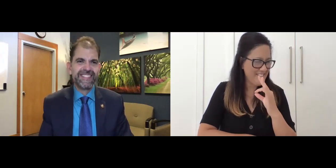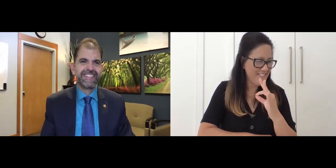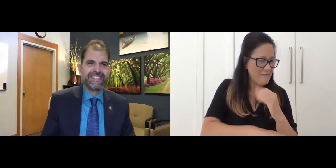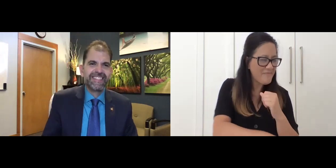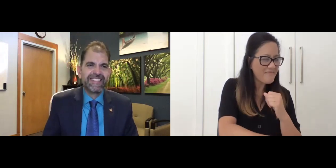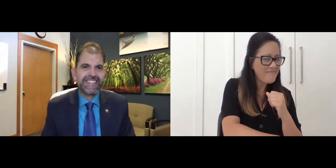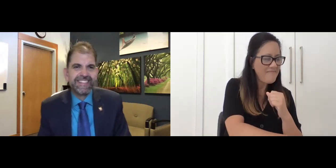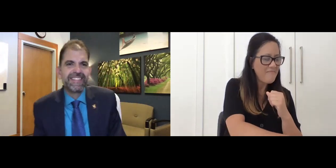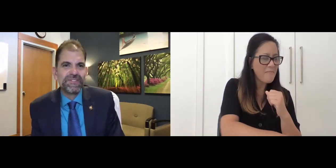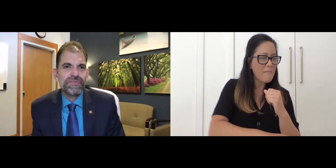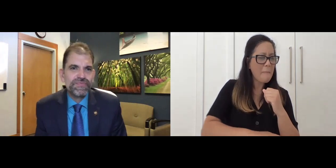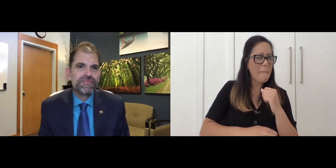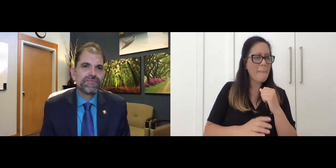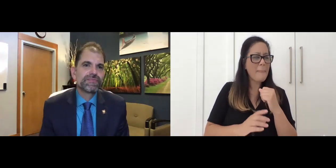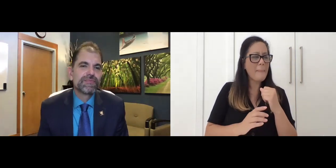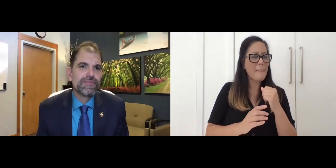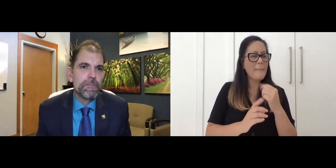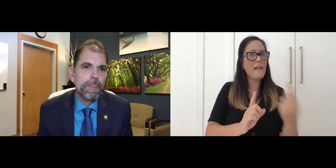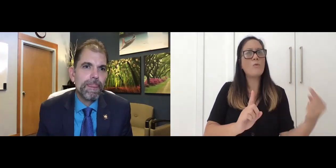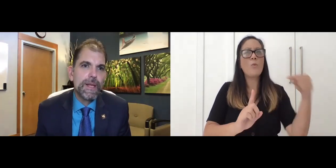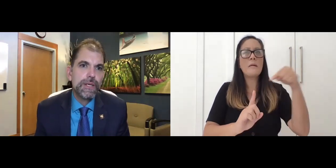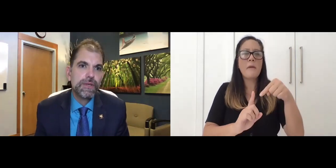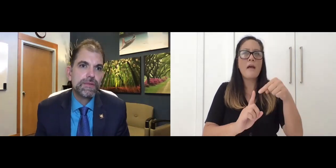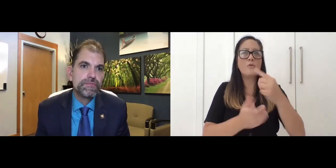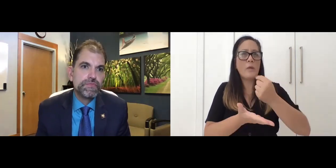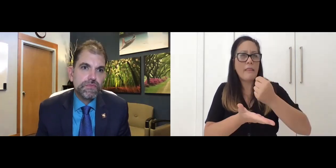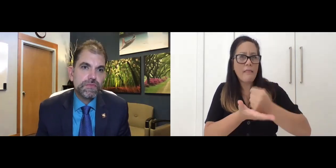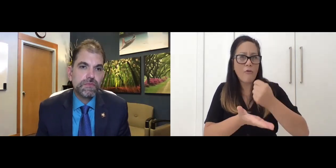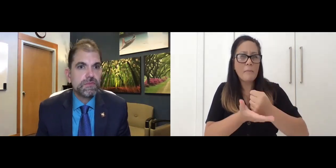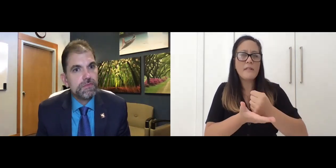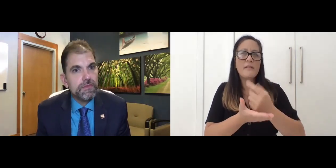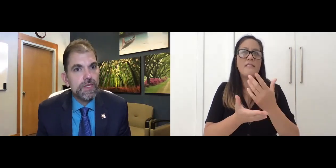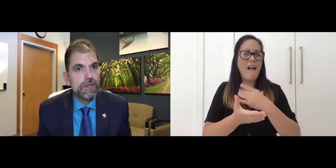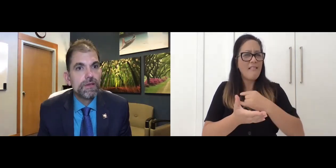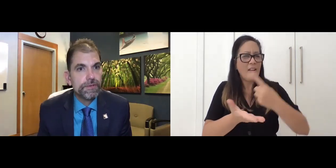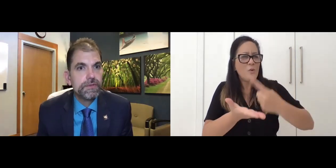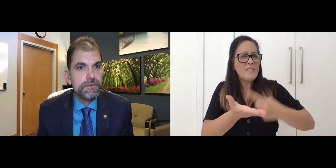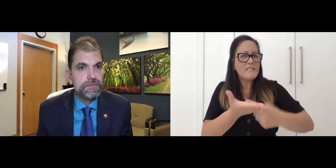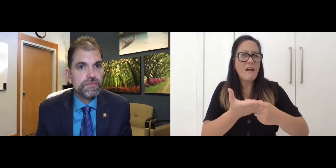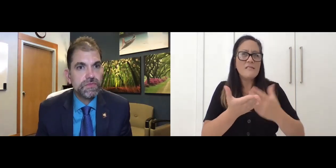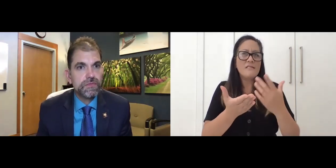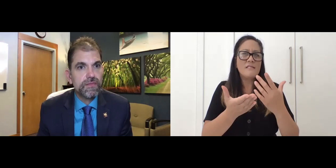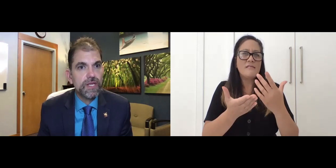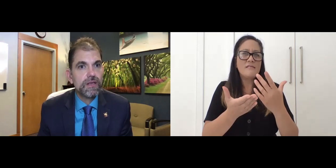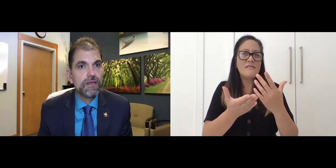Thank you. Going back to therapy, I wonder if you